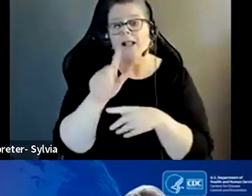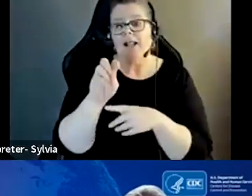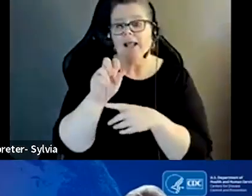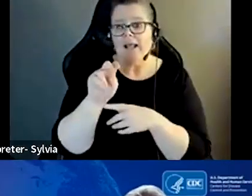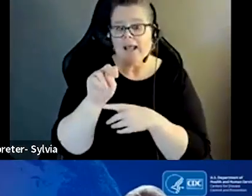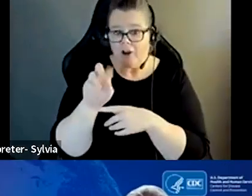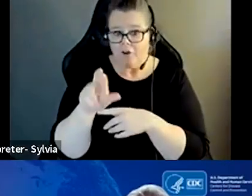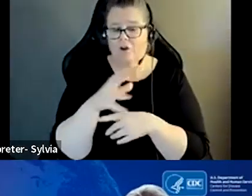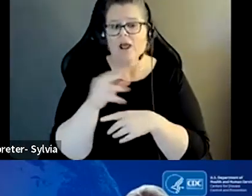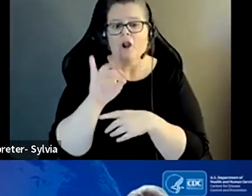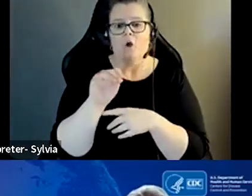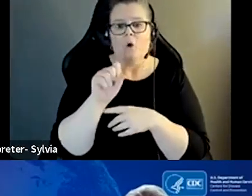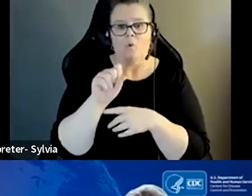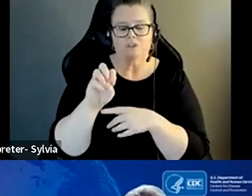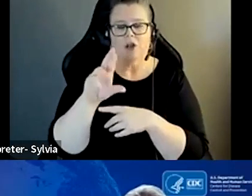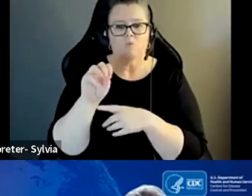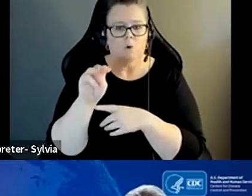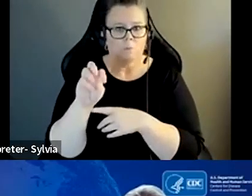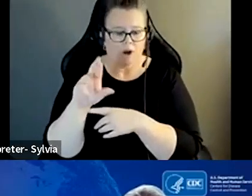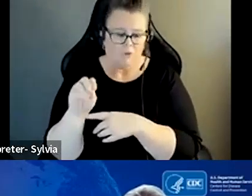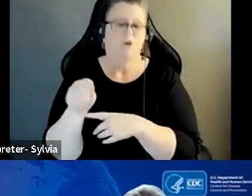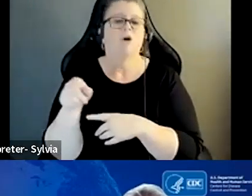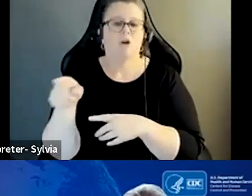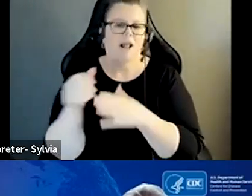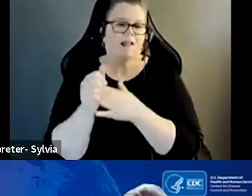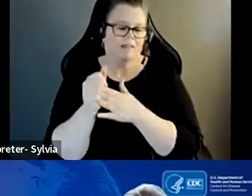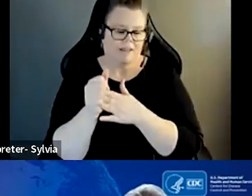and Jose Romero to lead our National Center for Immunization and Respiratory Diseases.